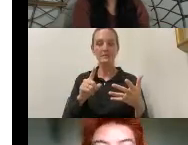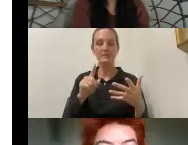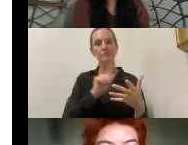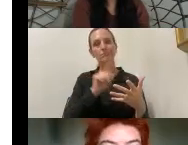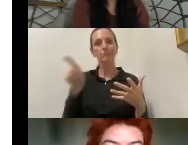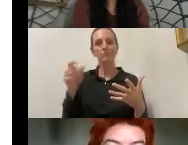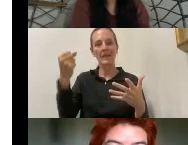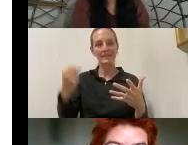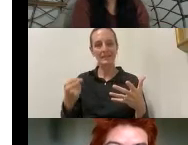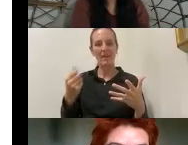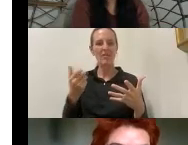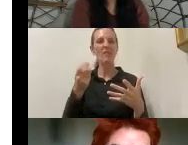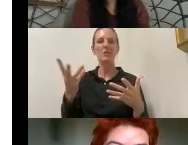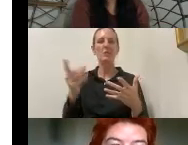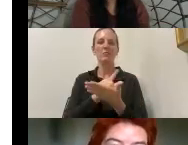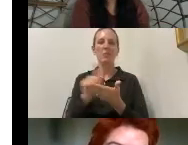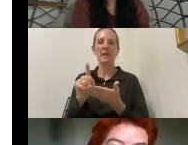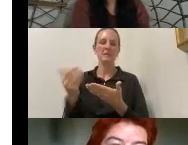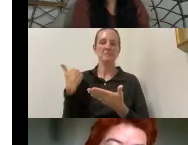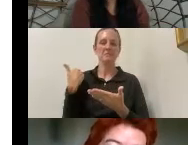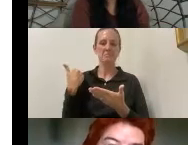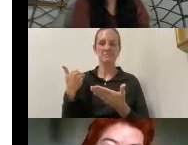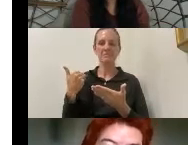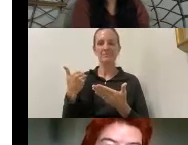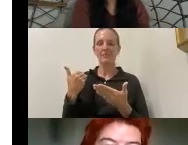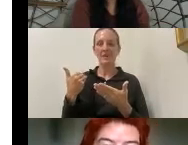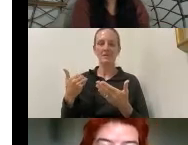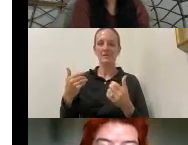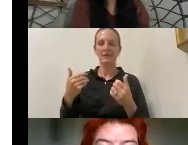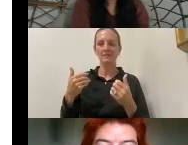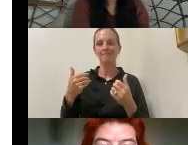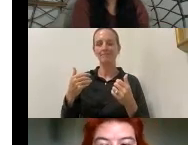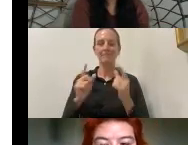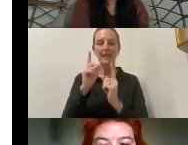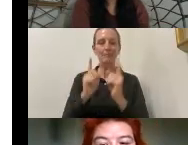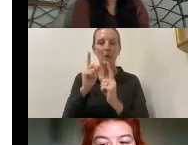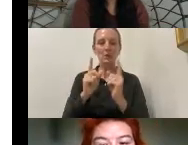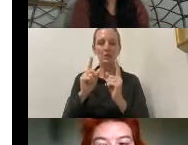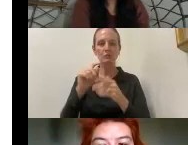ago for our very first in-person training since the pandemic started.